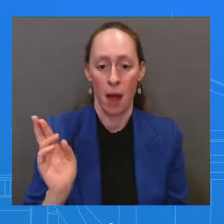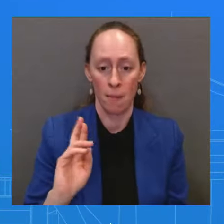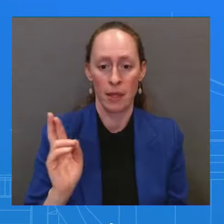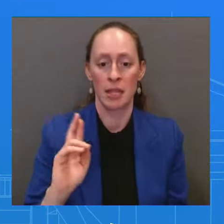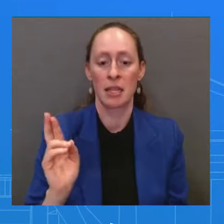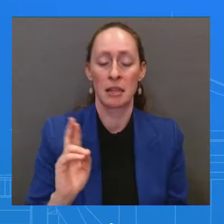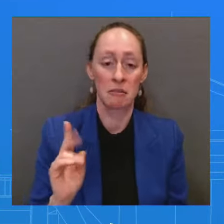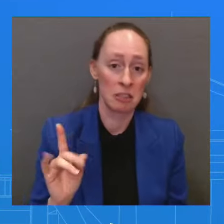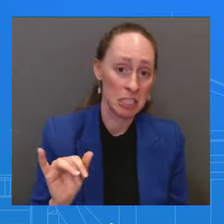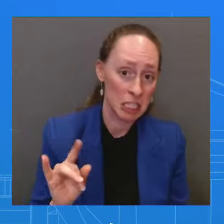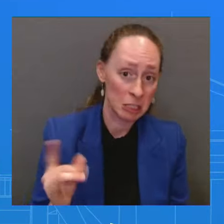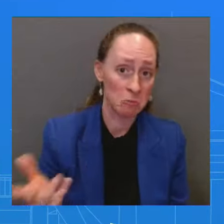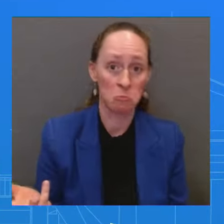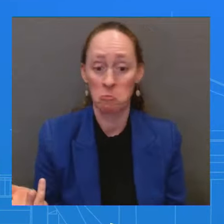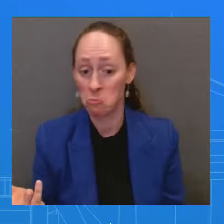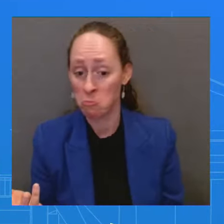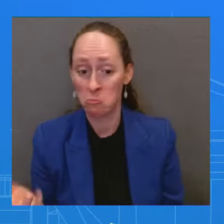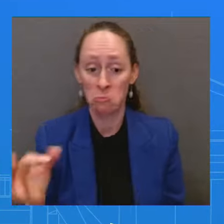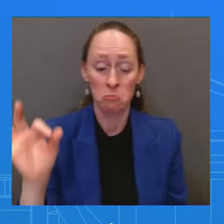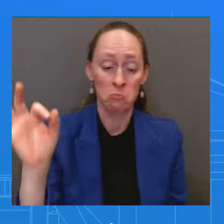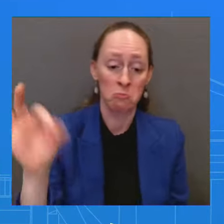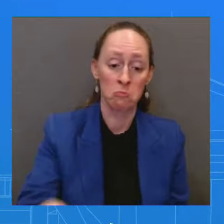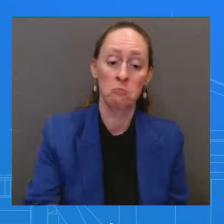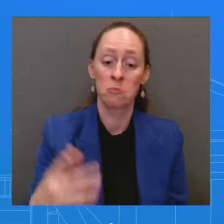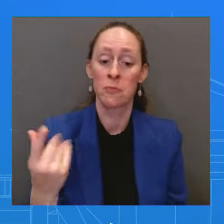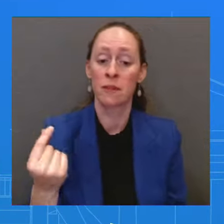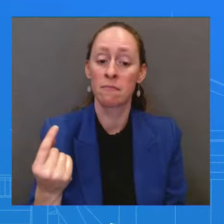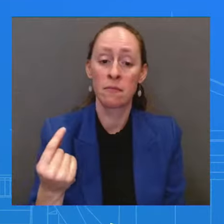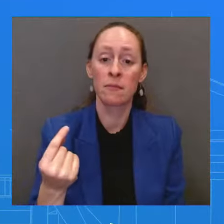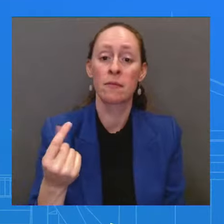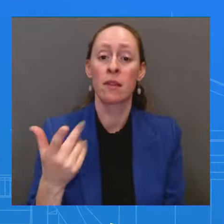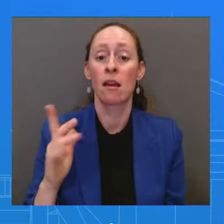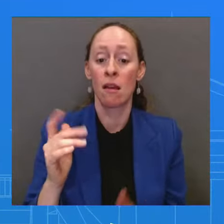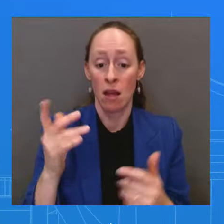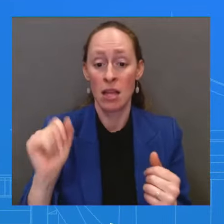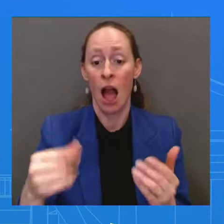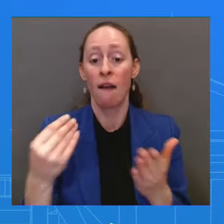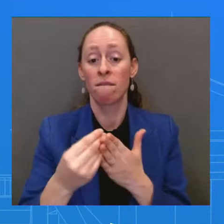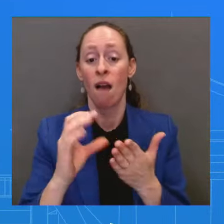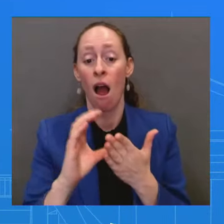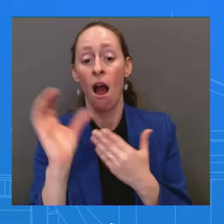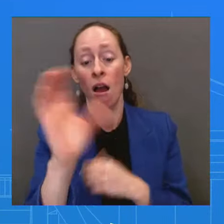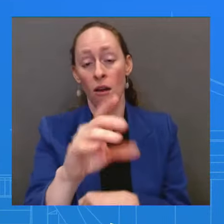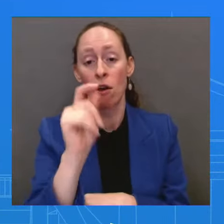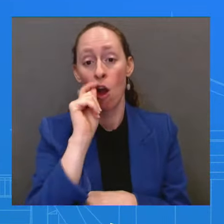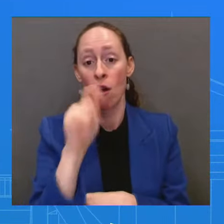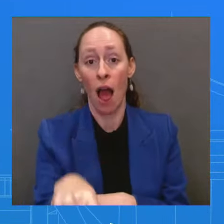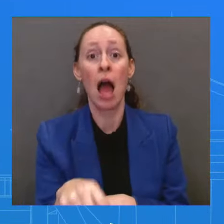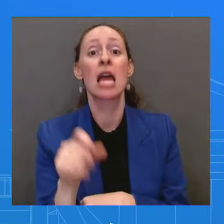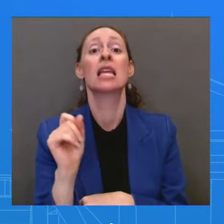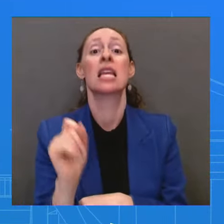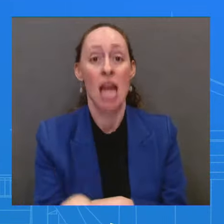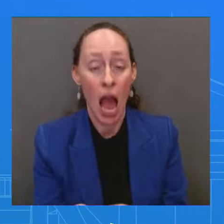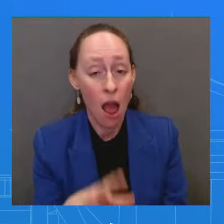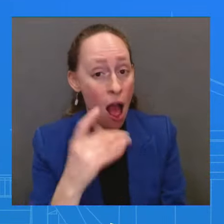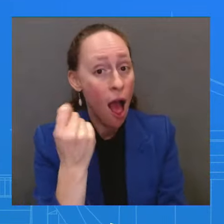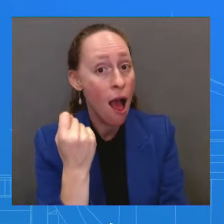another round of funding for Ukraine, but only if there's additional funding for border security at our southern border.